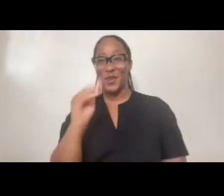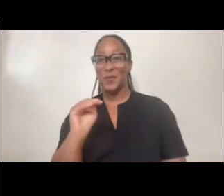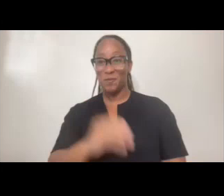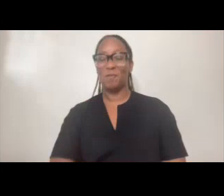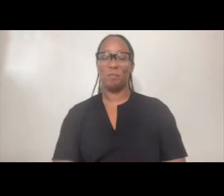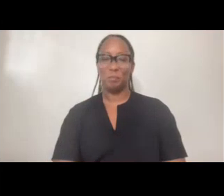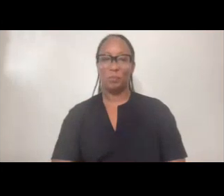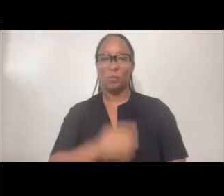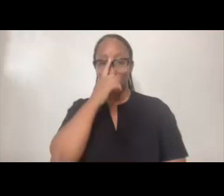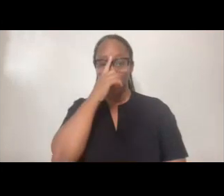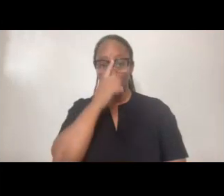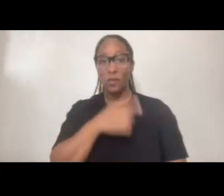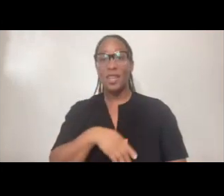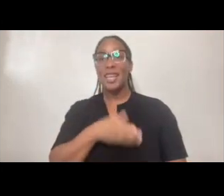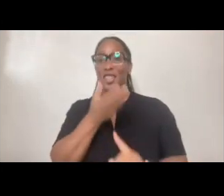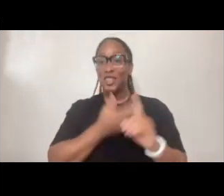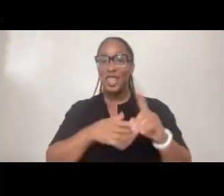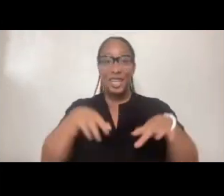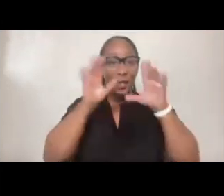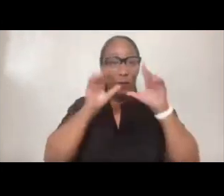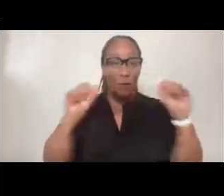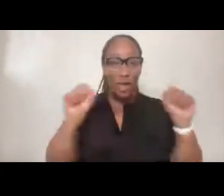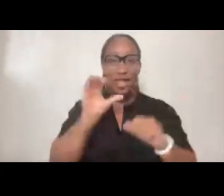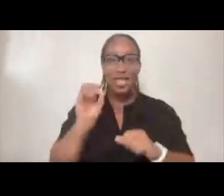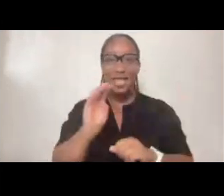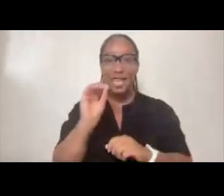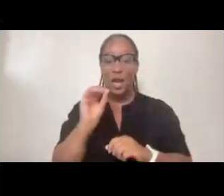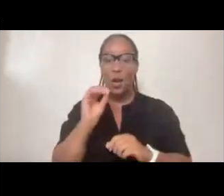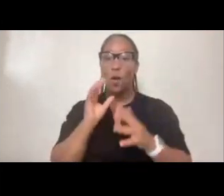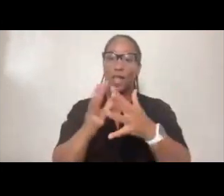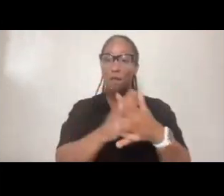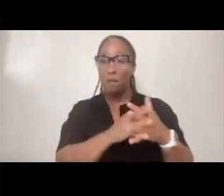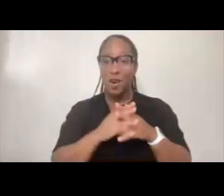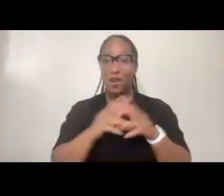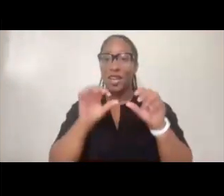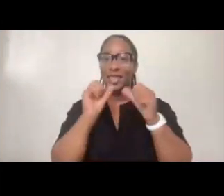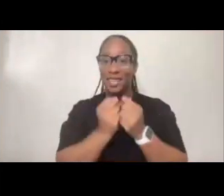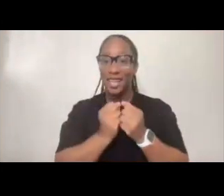Doctor Leanne Clark surely is the president and CEO of the American Society